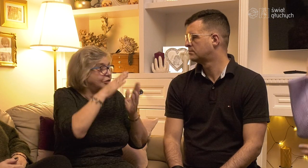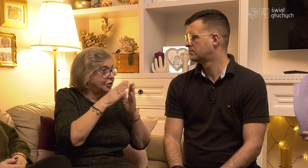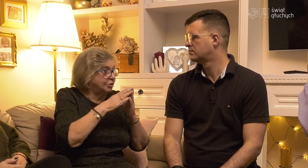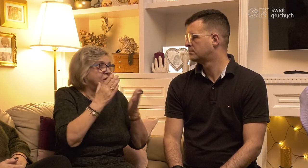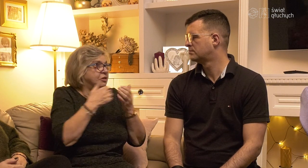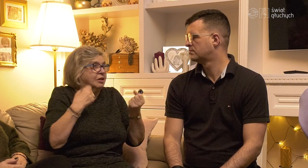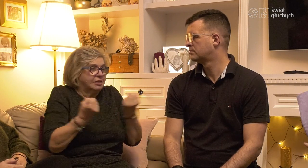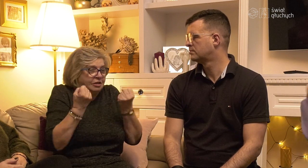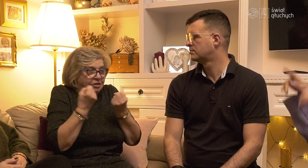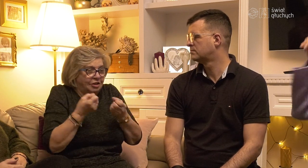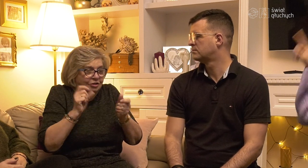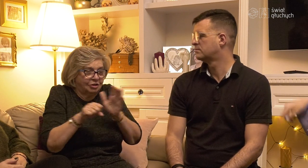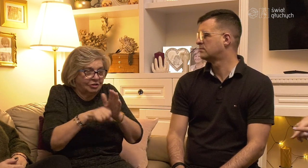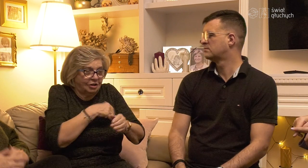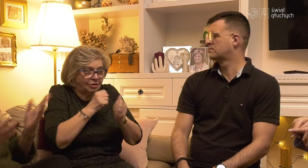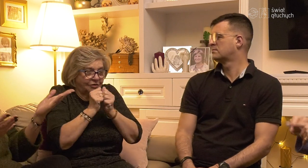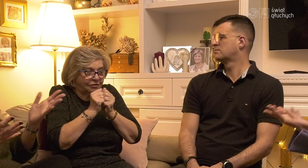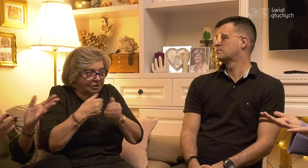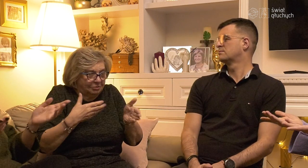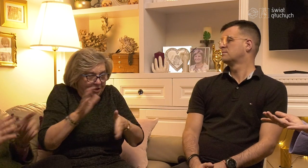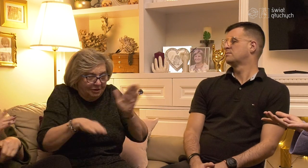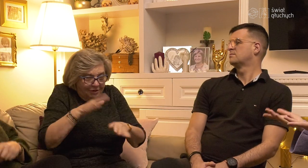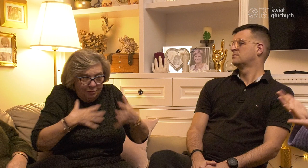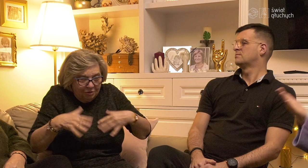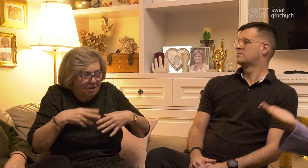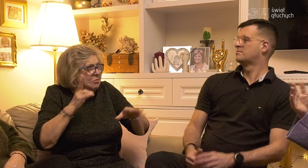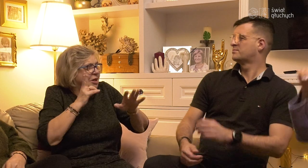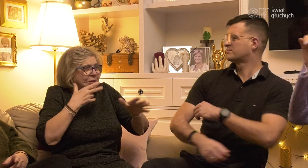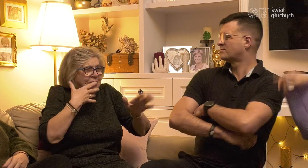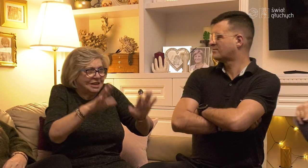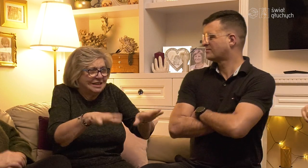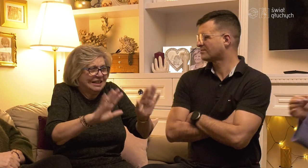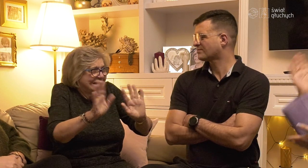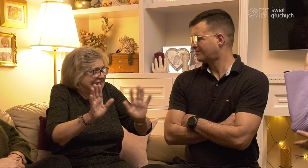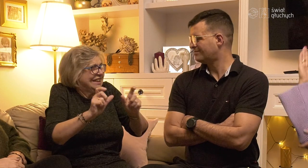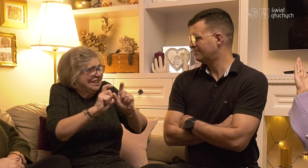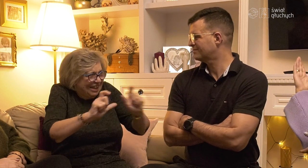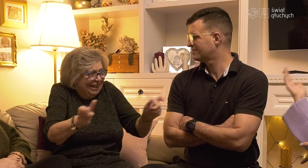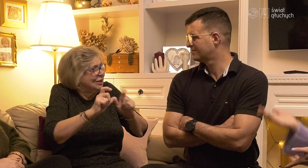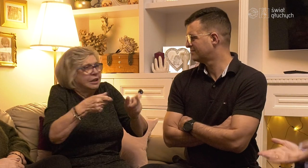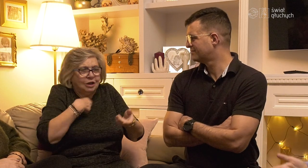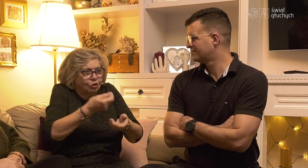I, at home, was already packed to leave. My mother held me back, saying we still had some time.